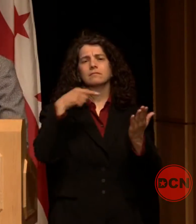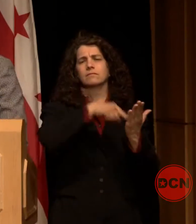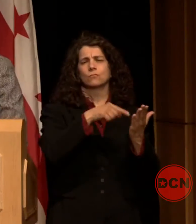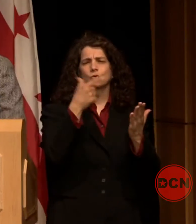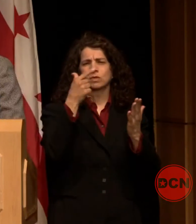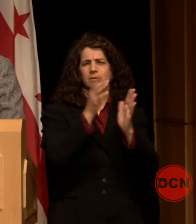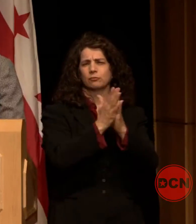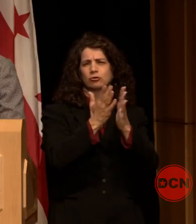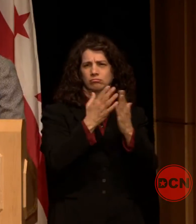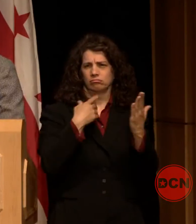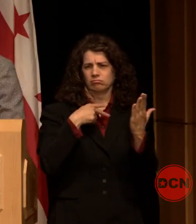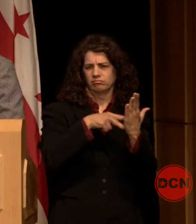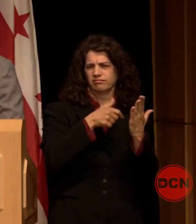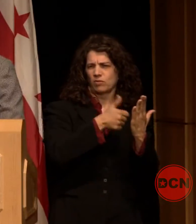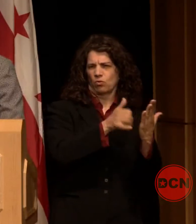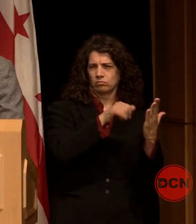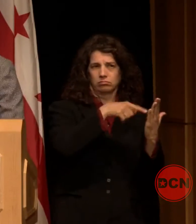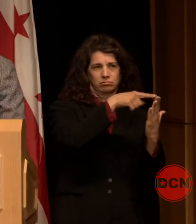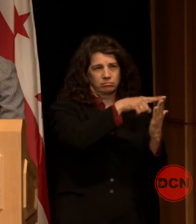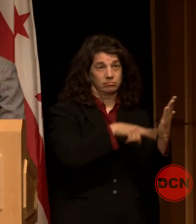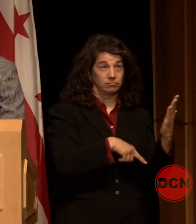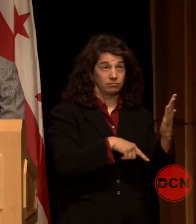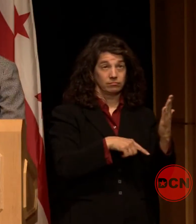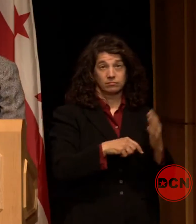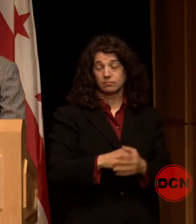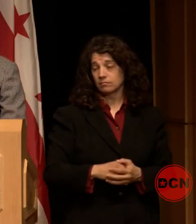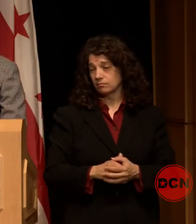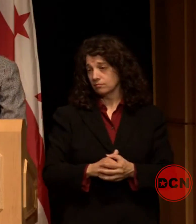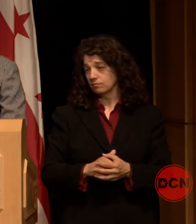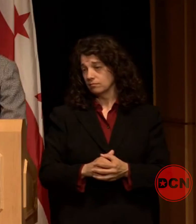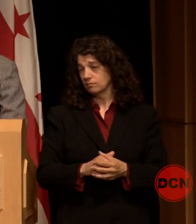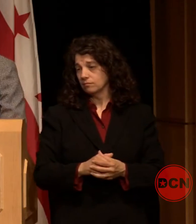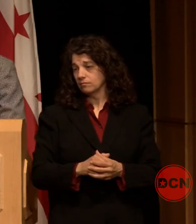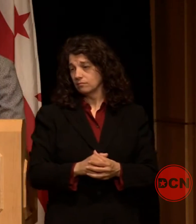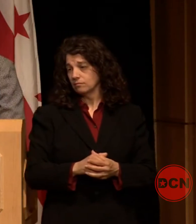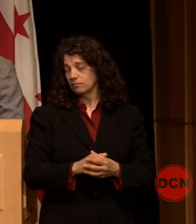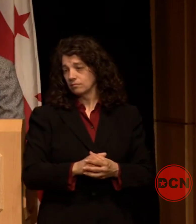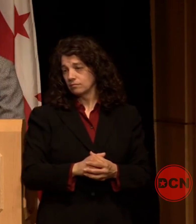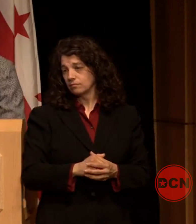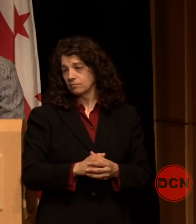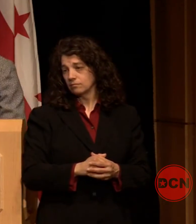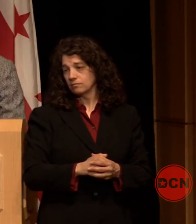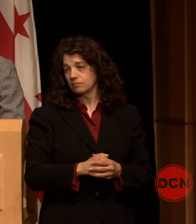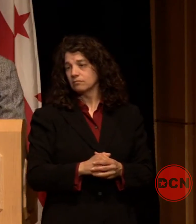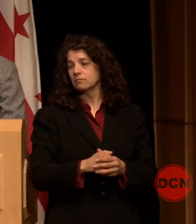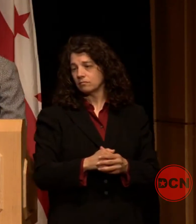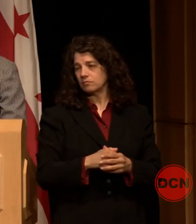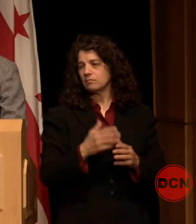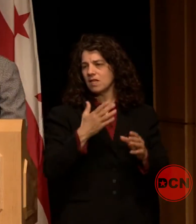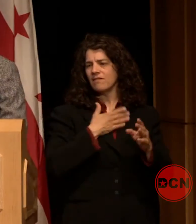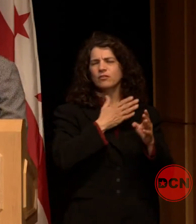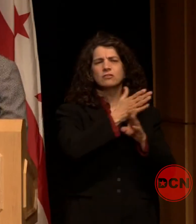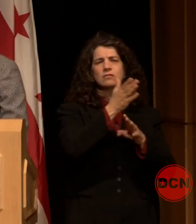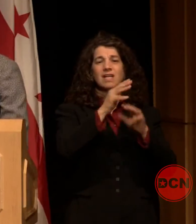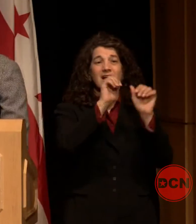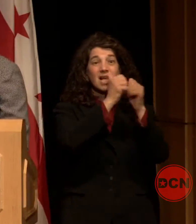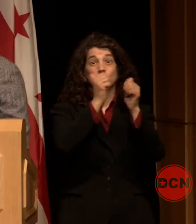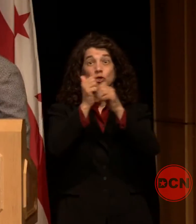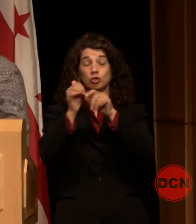DGS AND ALL OF OUR AGENCIES THAT ARE RESPONSIBLE FOR DEMONSTRATING OPPORTUNITIES IN THE DISTRICT, AND WHAT I ALWAYS